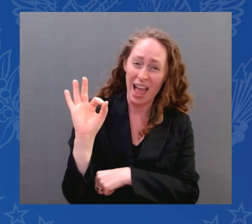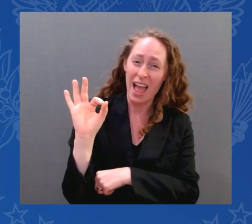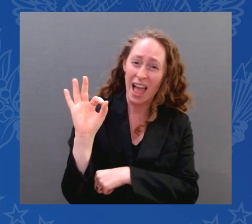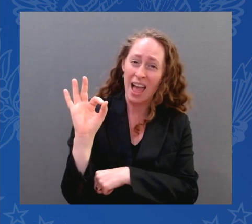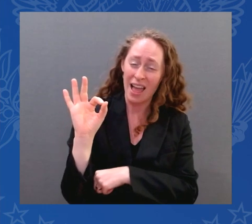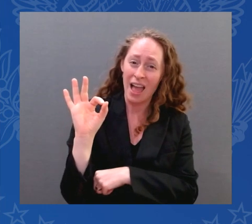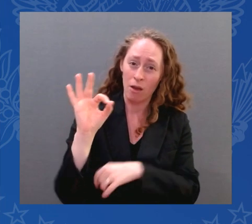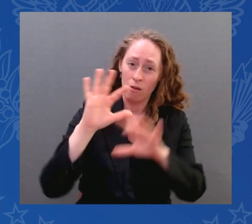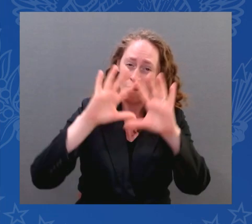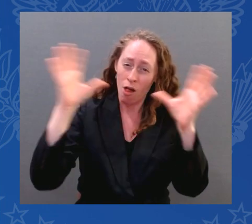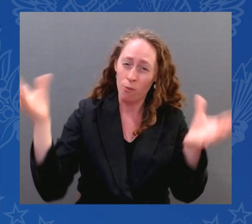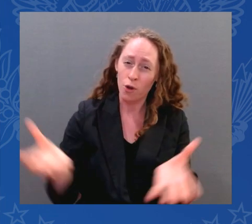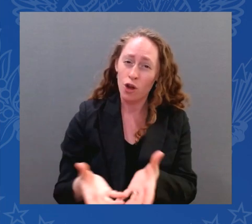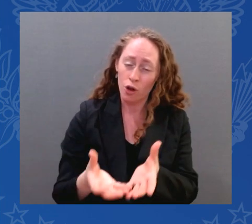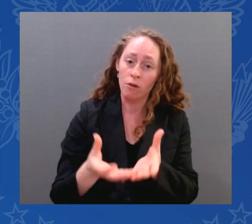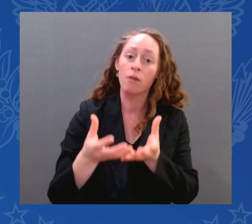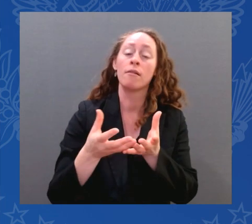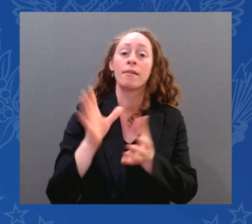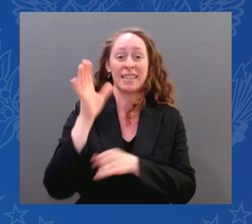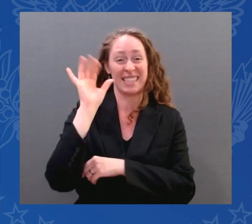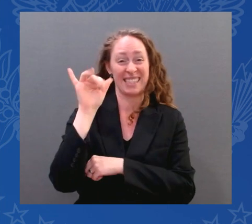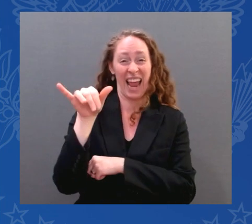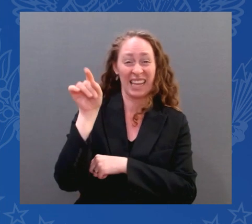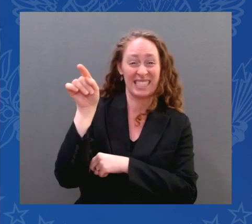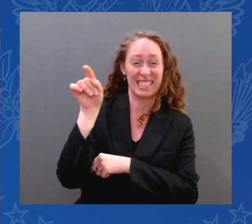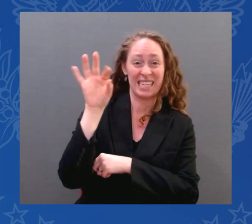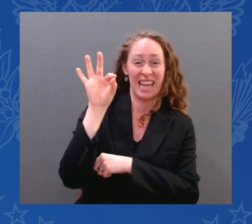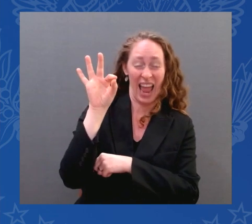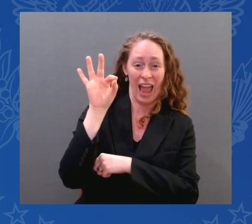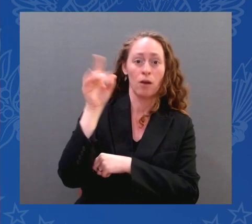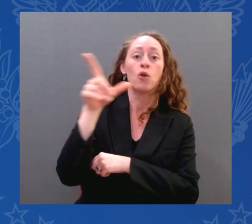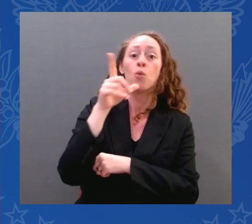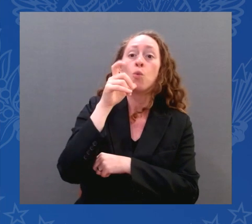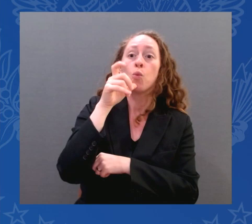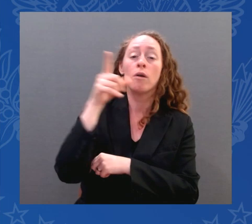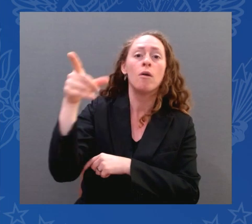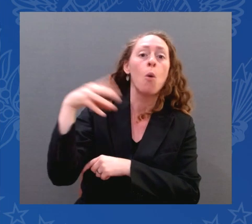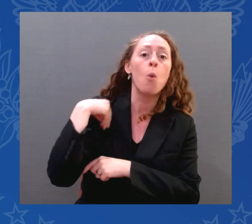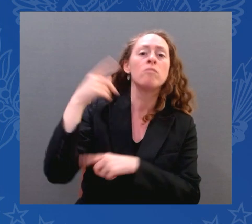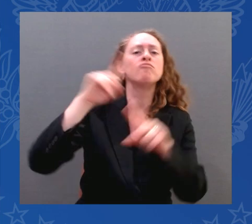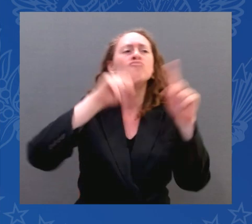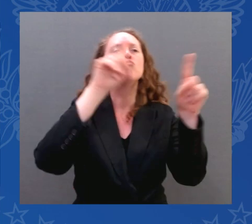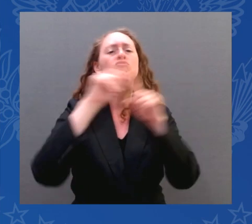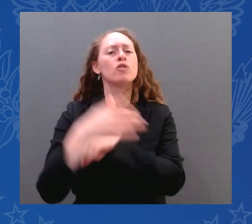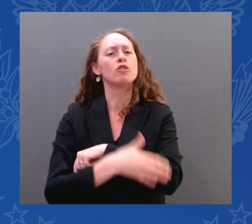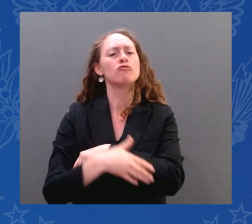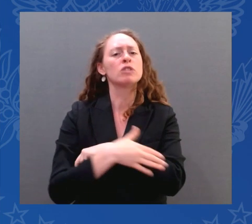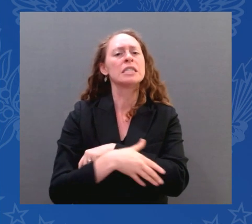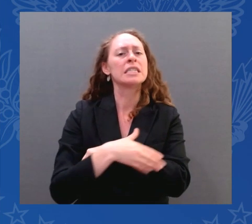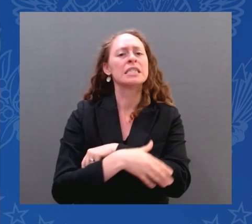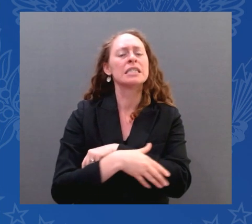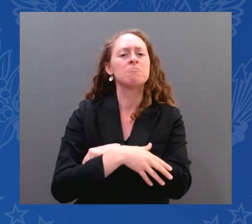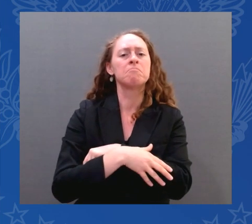During the pandemic, these carriers increased their prices by as much as 1,000 percent, 1,000 percent.